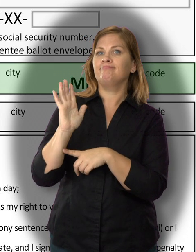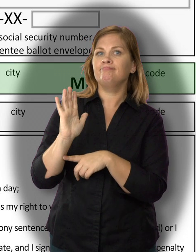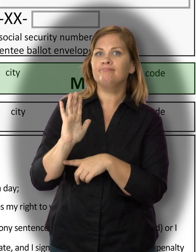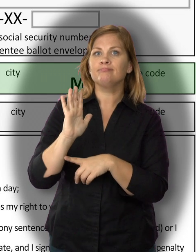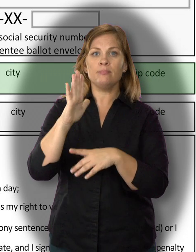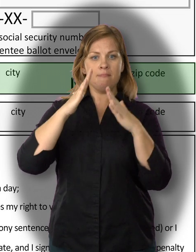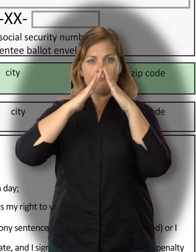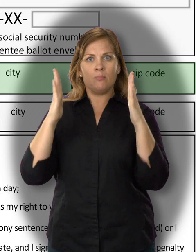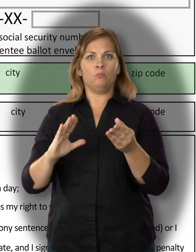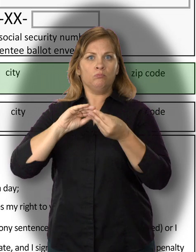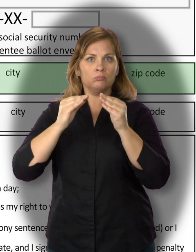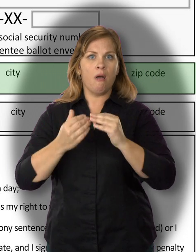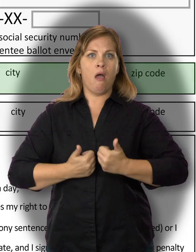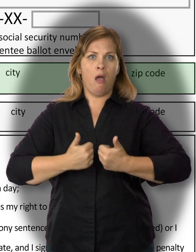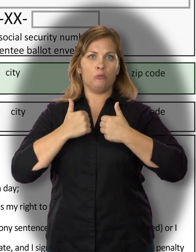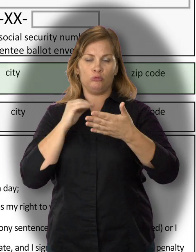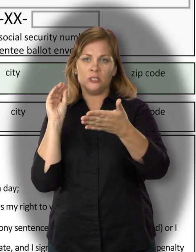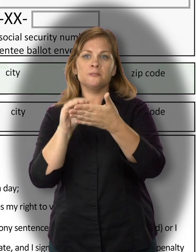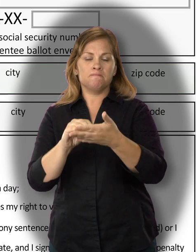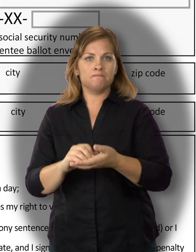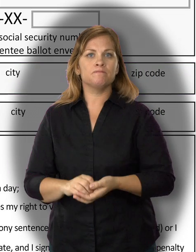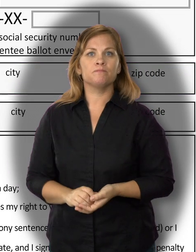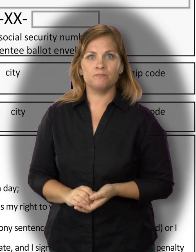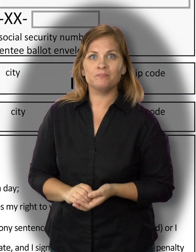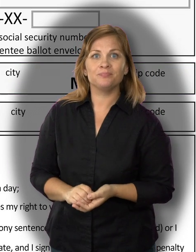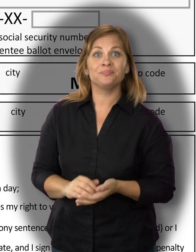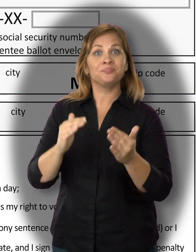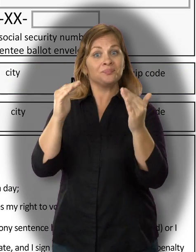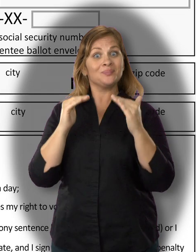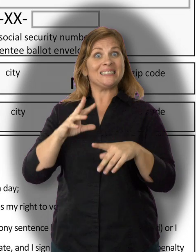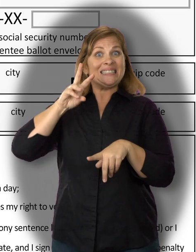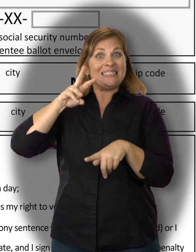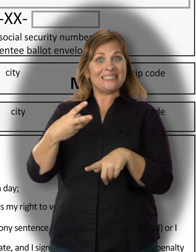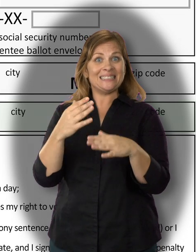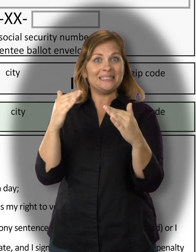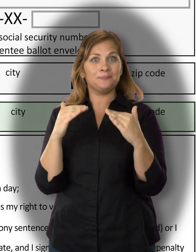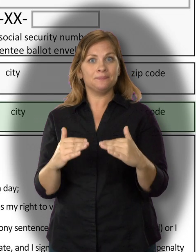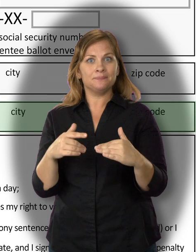the address where you live in Minnesota (not a PO Box).